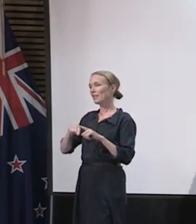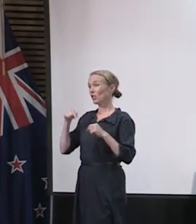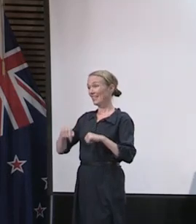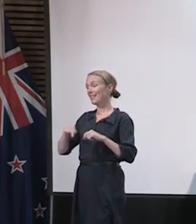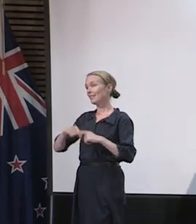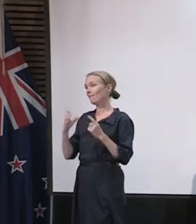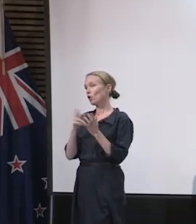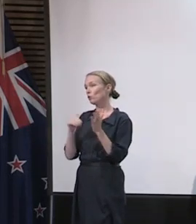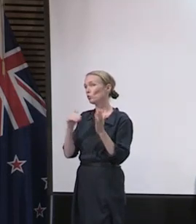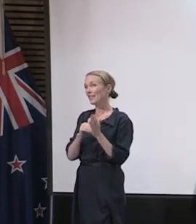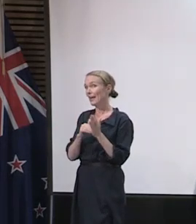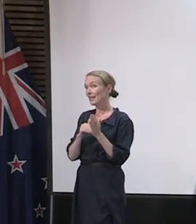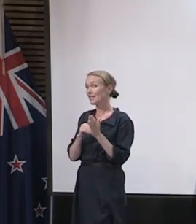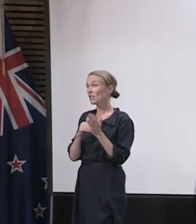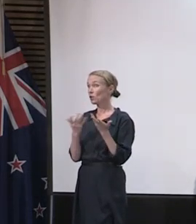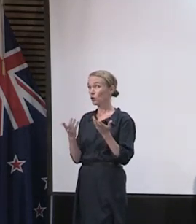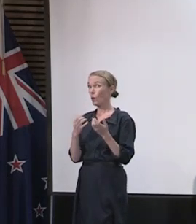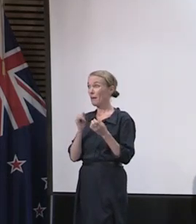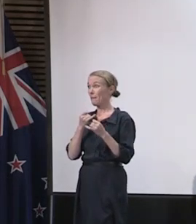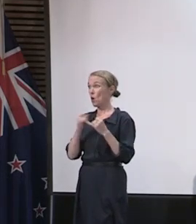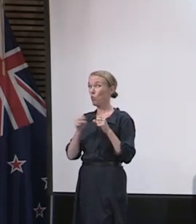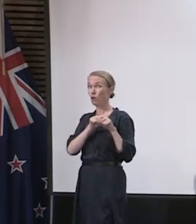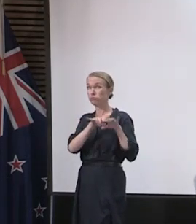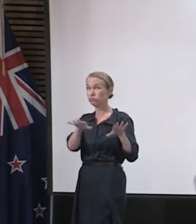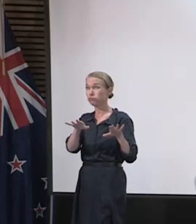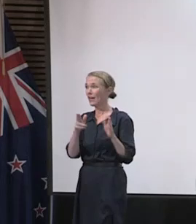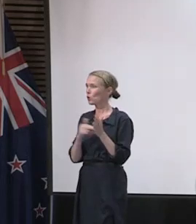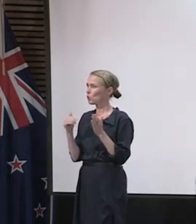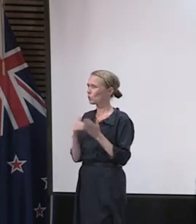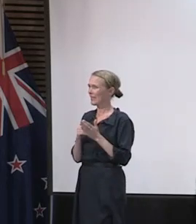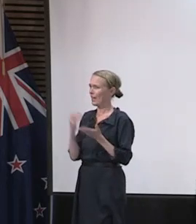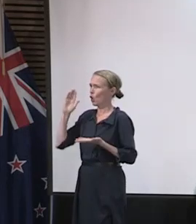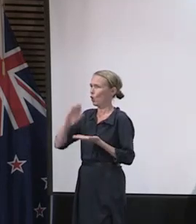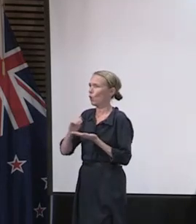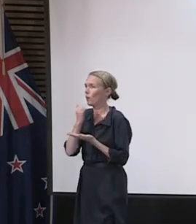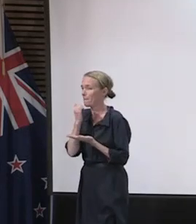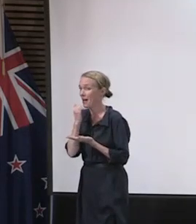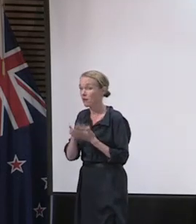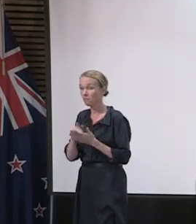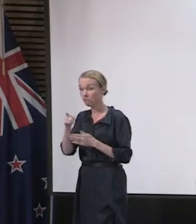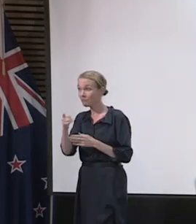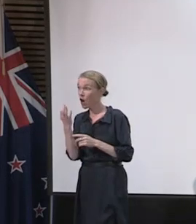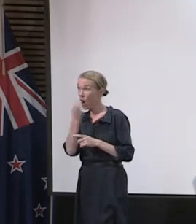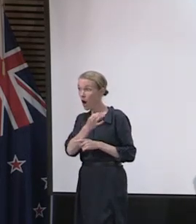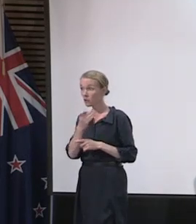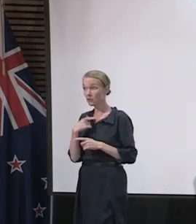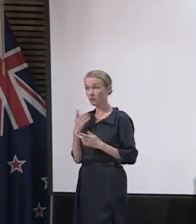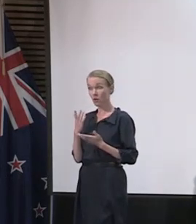situation we find ourselves in, which is quite different from other countries who have relaxed their measures.